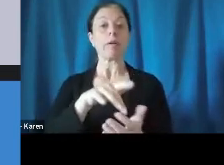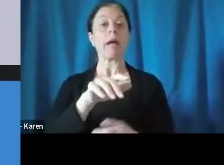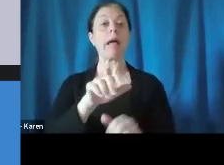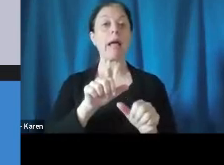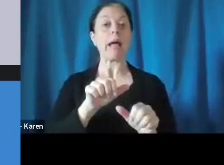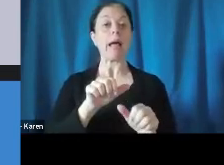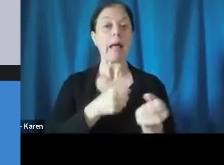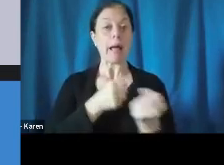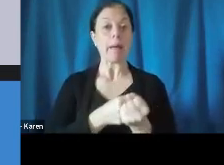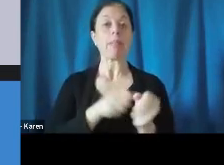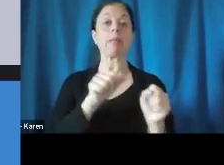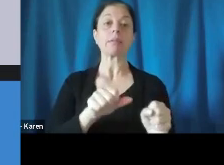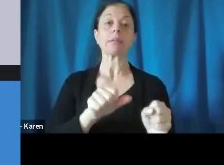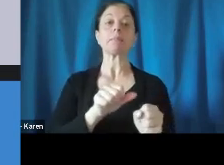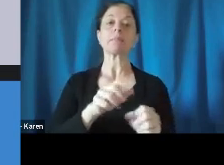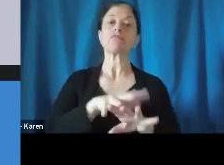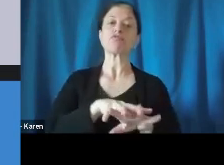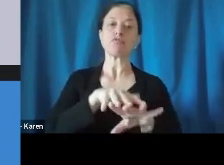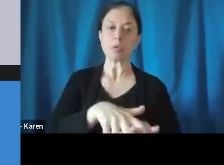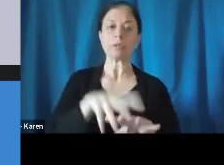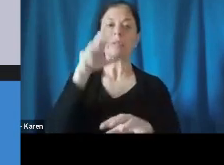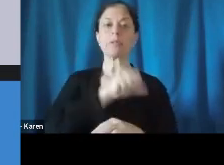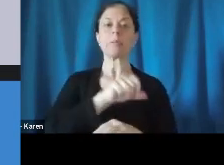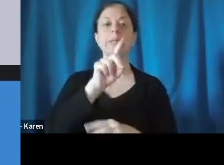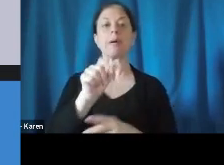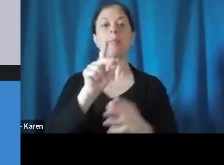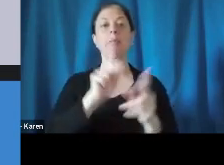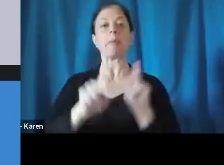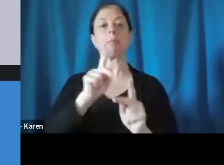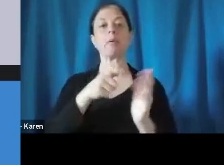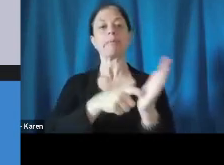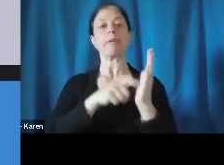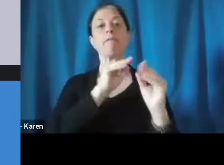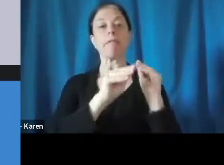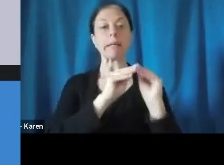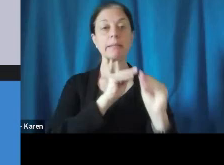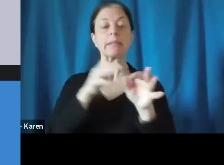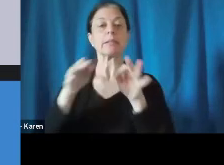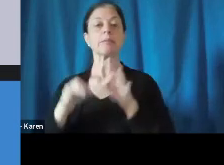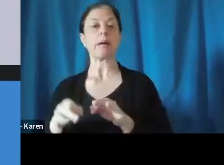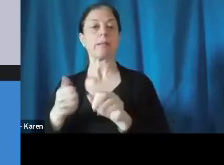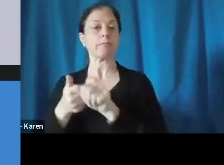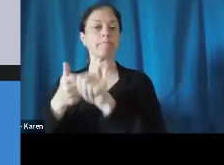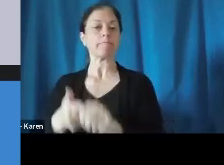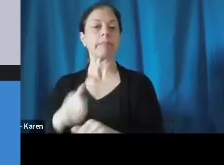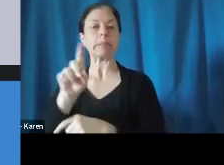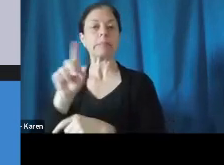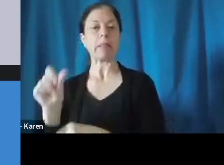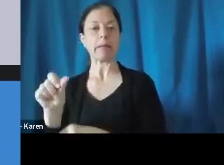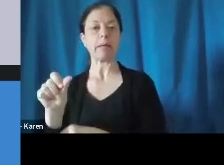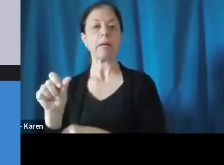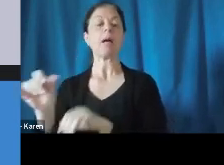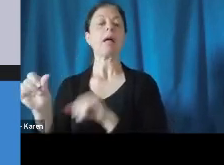typical abilities are superior. And at its heart, ableism is rooted in the assumption that disabled people require fixing and defines them by their